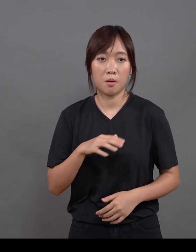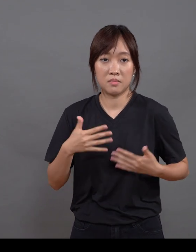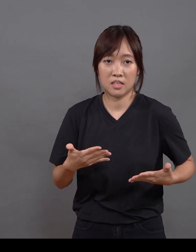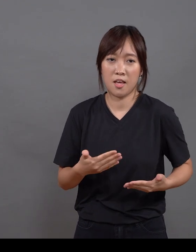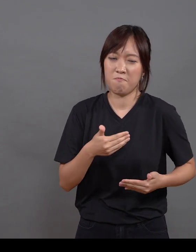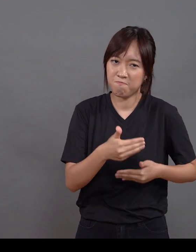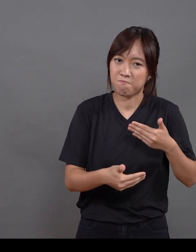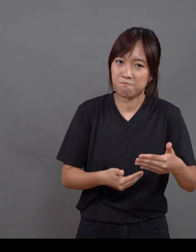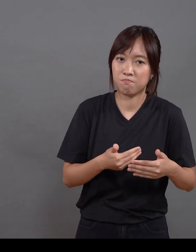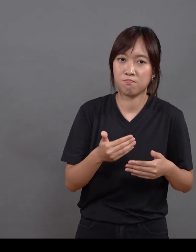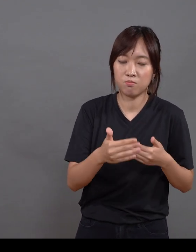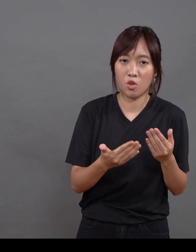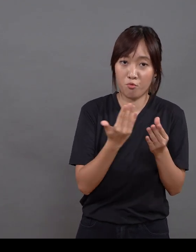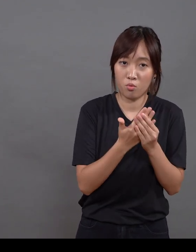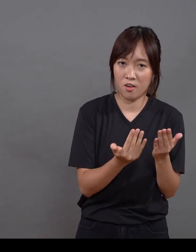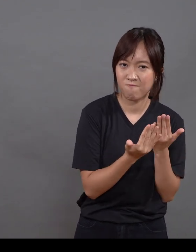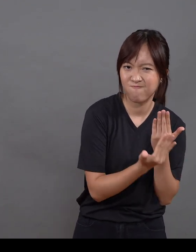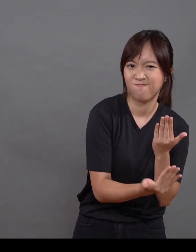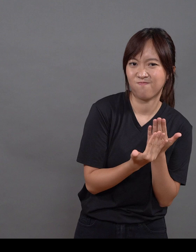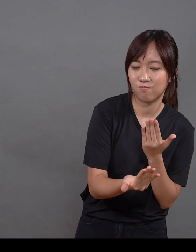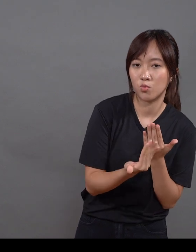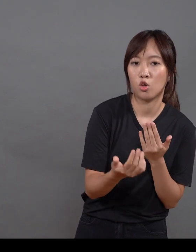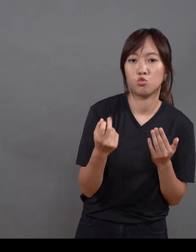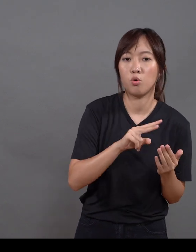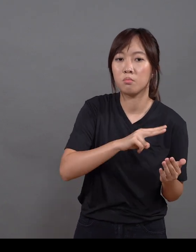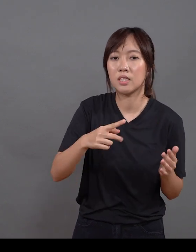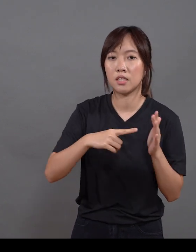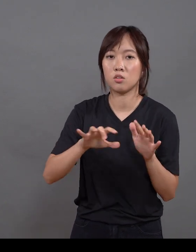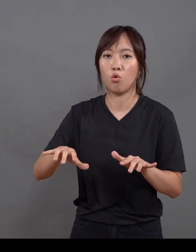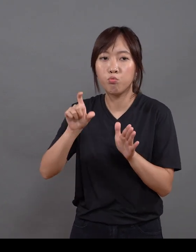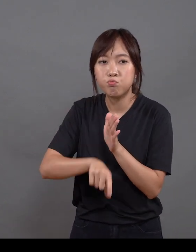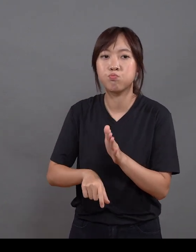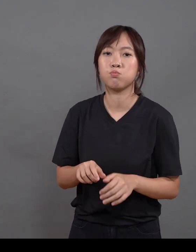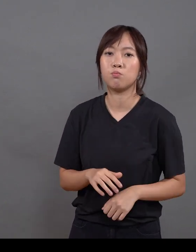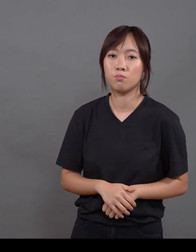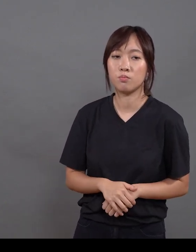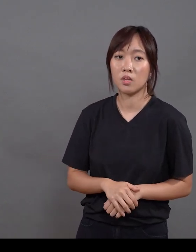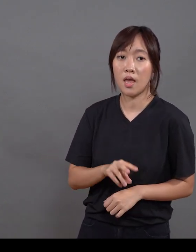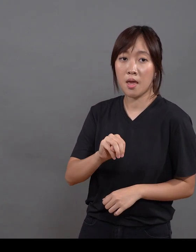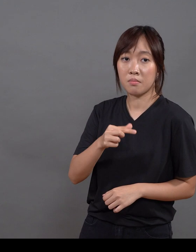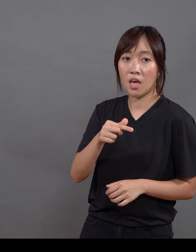The Ha Bik Chuen Archive is now being catalogued and digitised